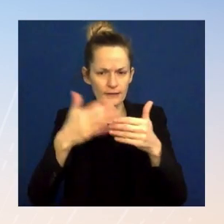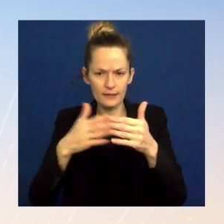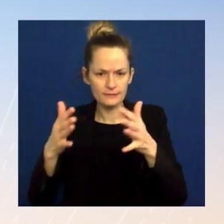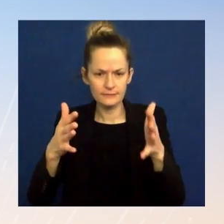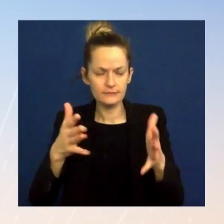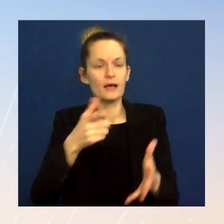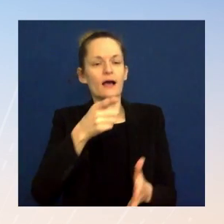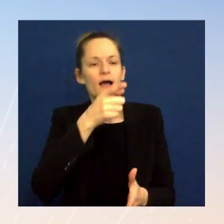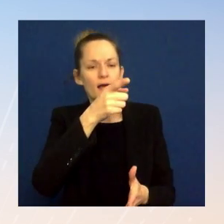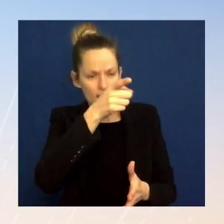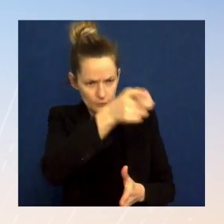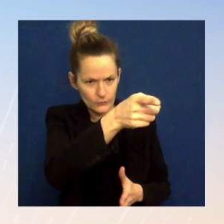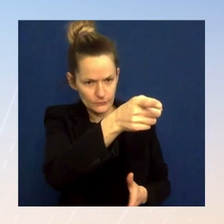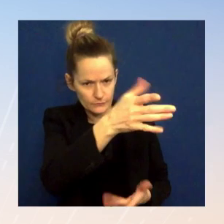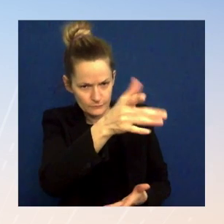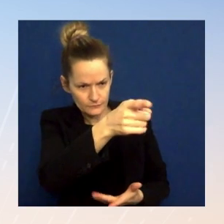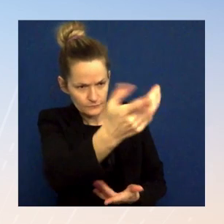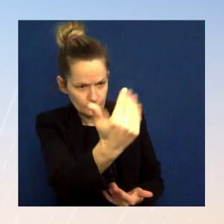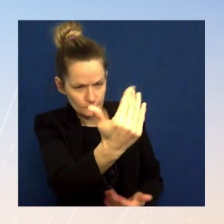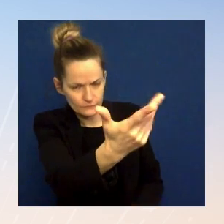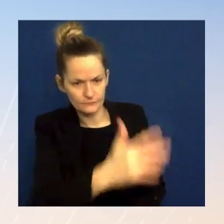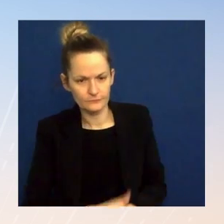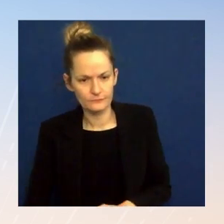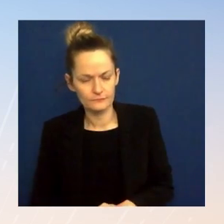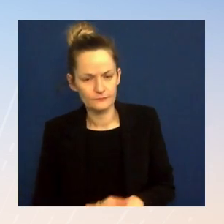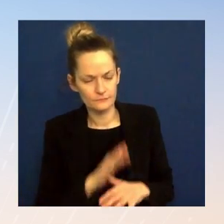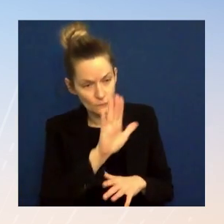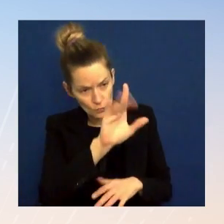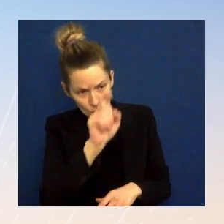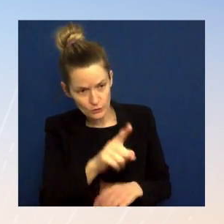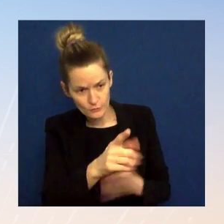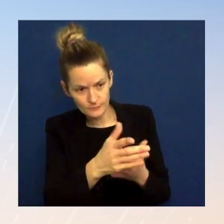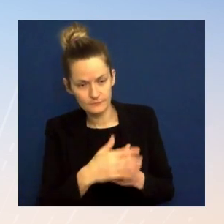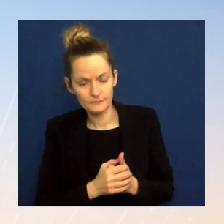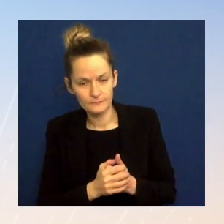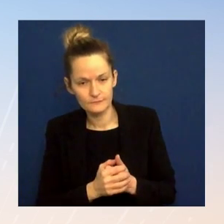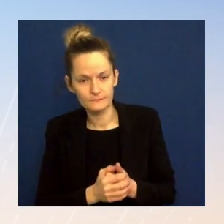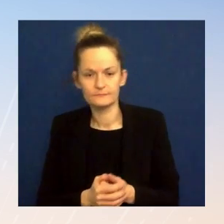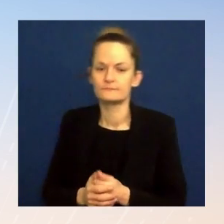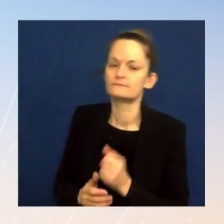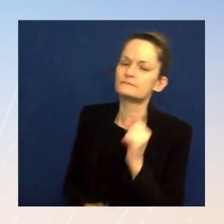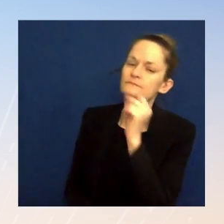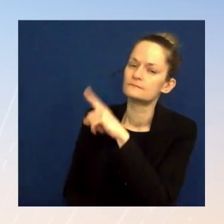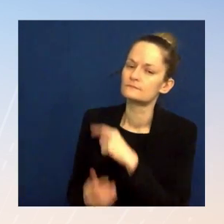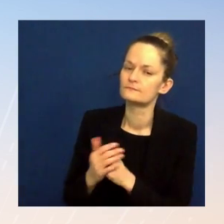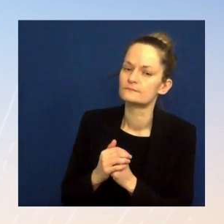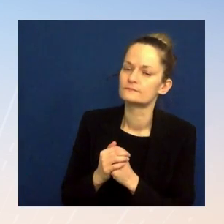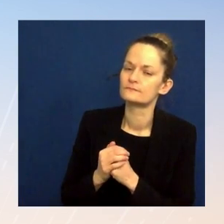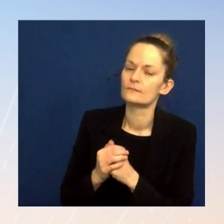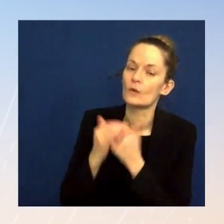It's reported today that there are some 500,000 fewer people going to enroll in college in the fall.